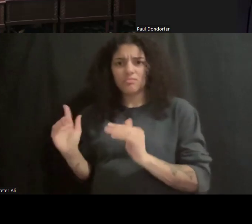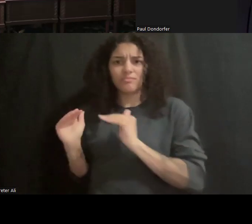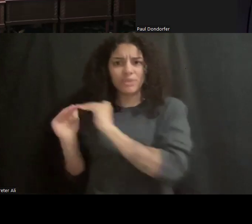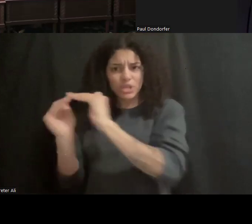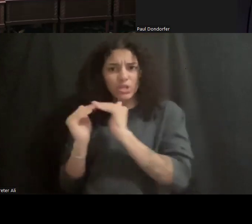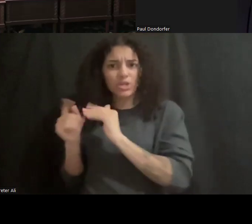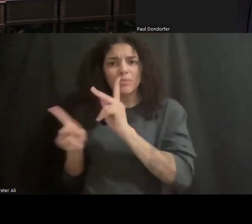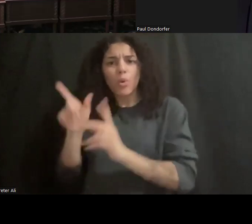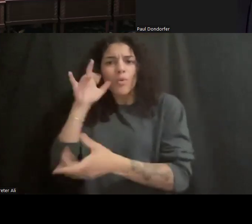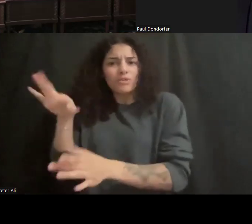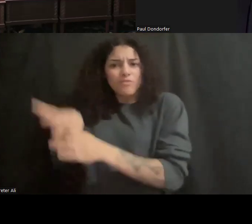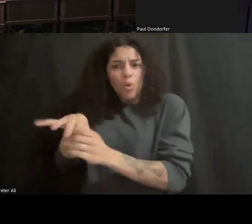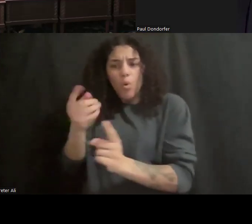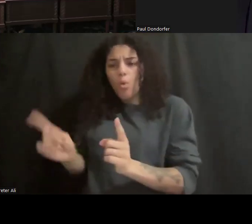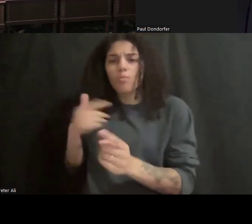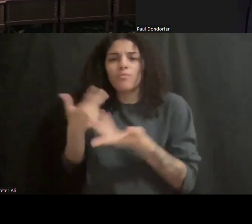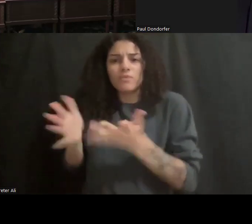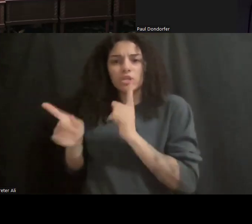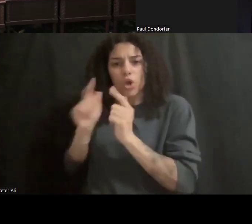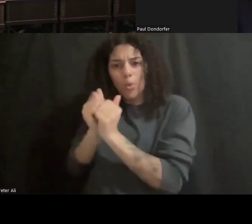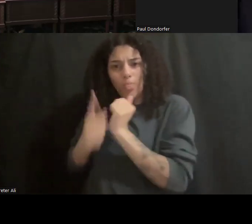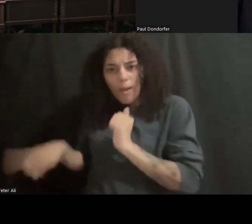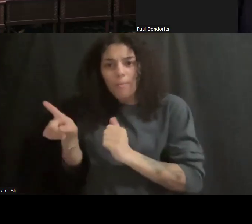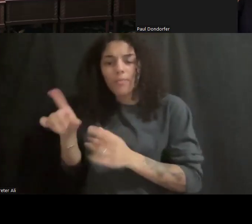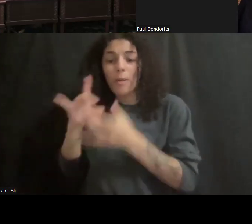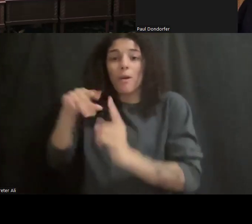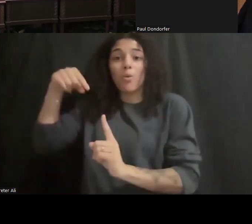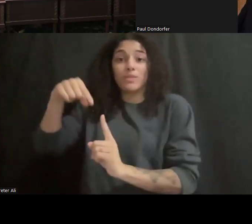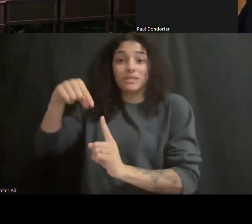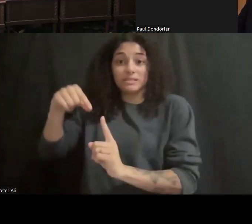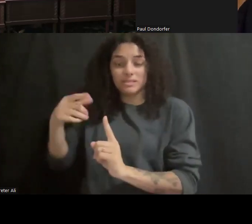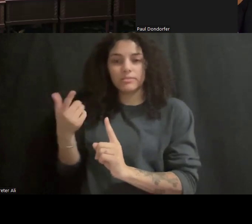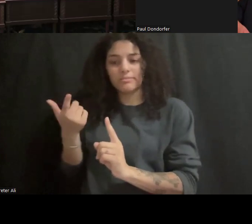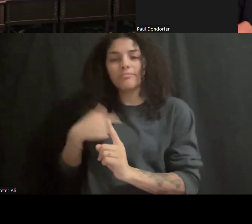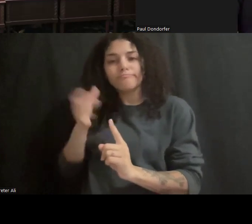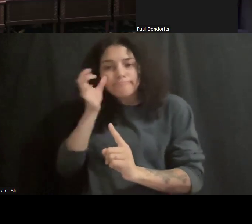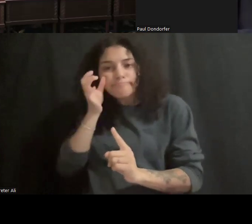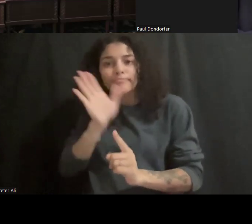and have had this conversation with me as it pertains to their concerns about their right